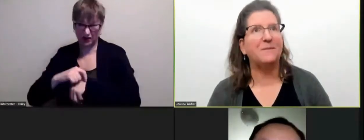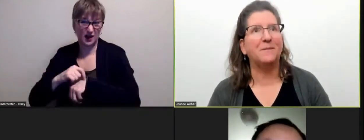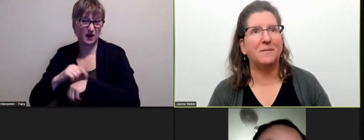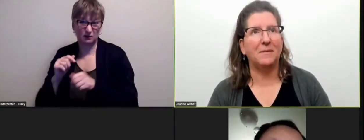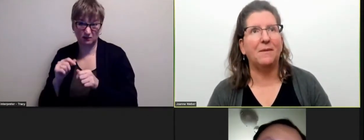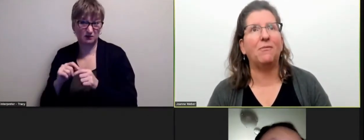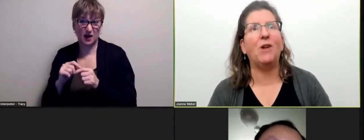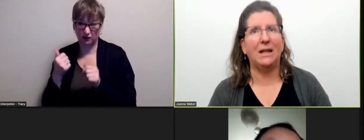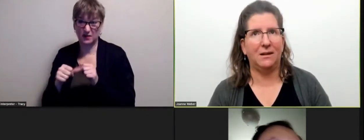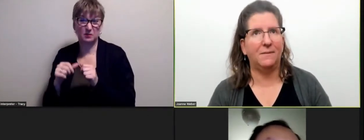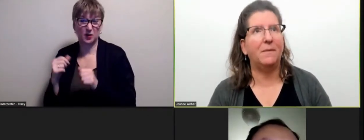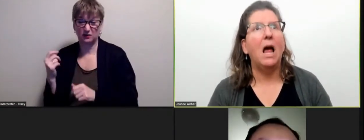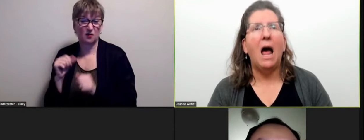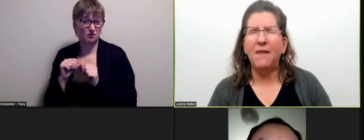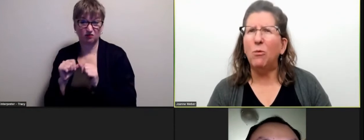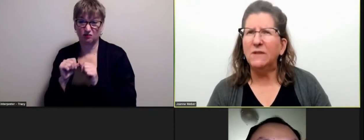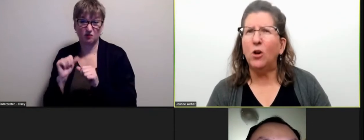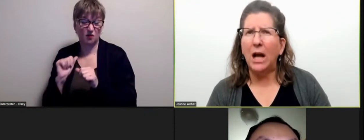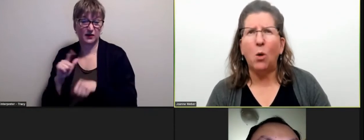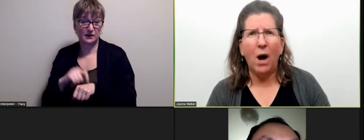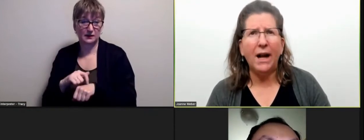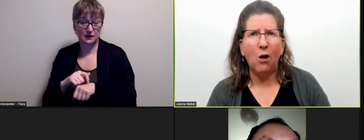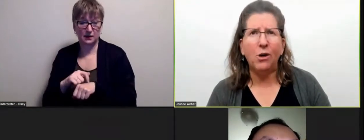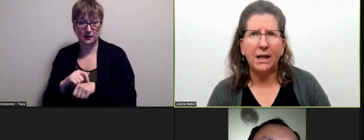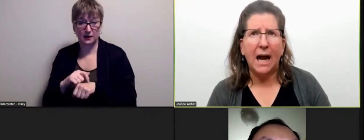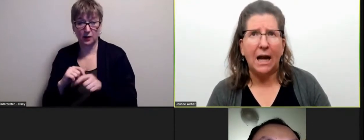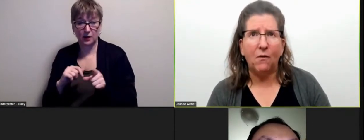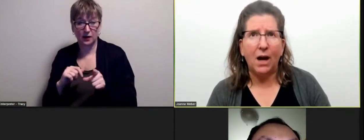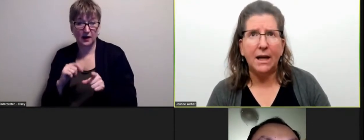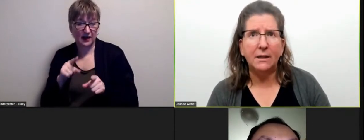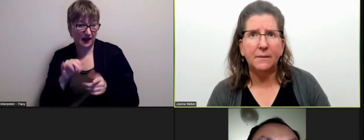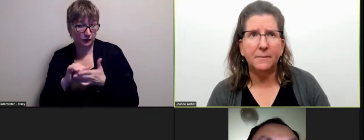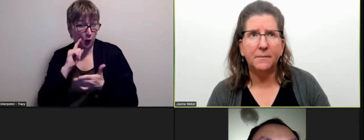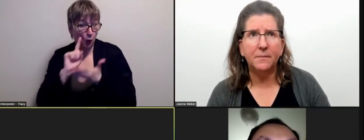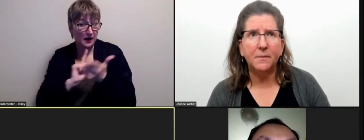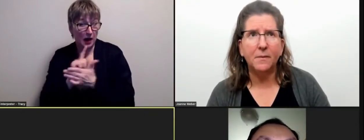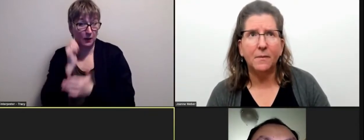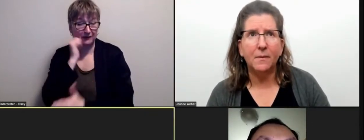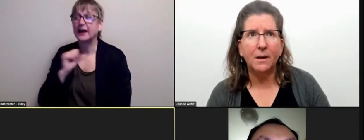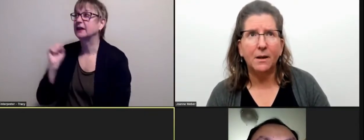Dr. Weber: Right. And that was like for one hour a day right? Major: Yes.